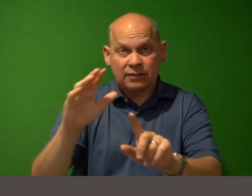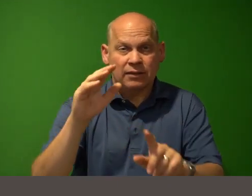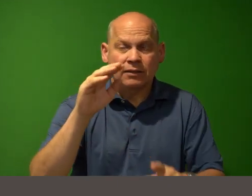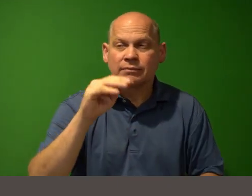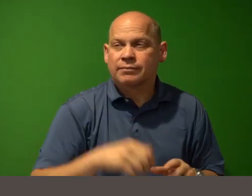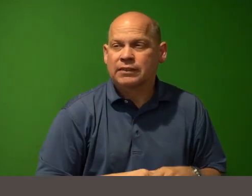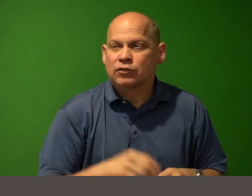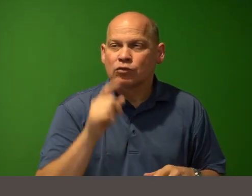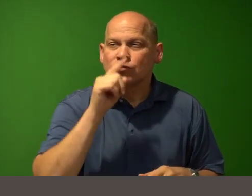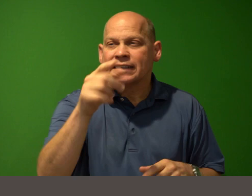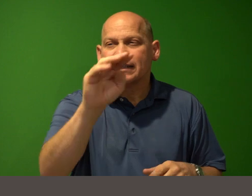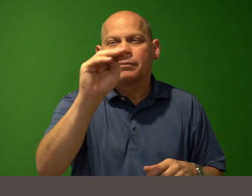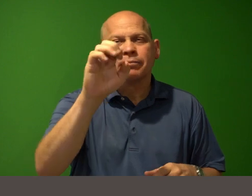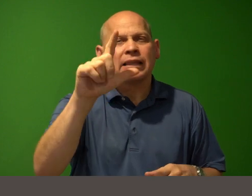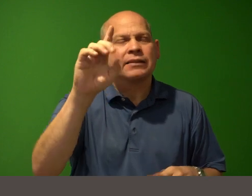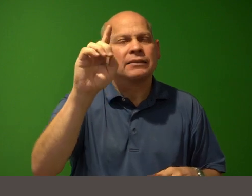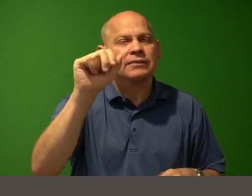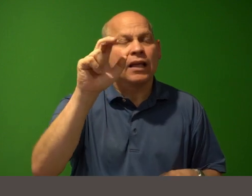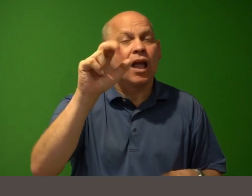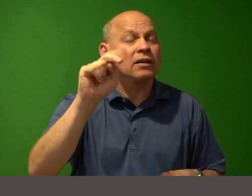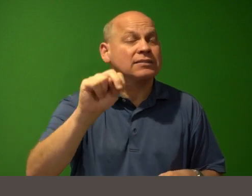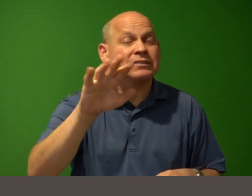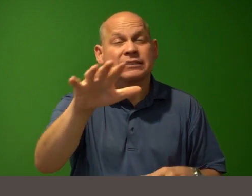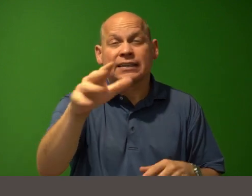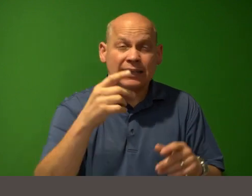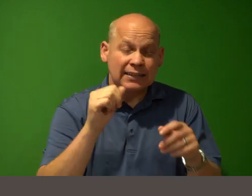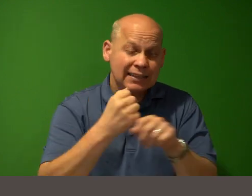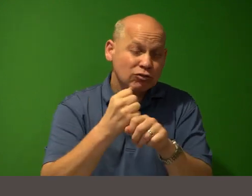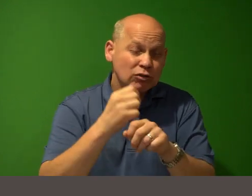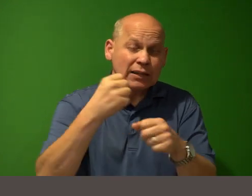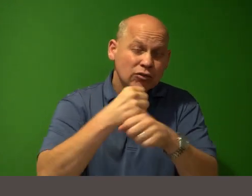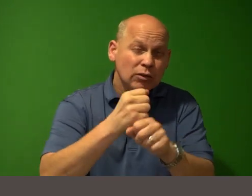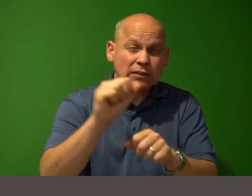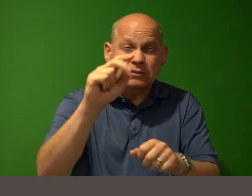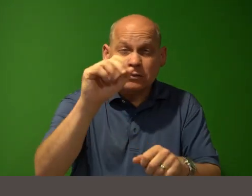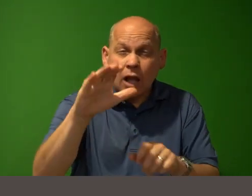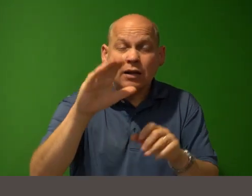and he has the ability to create sonic blasts and create portals to different dimensions